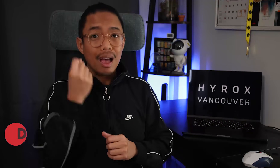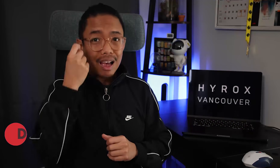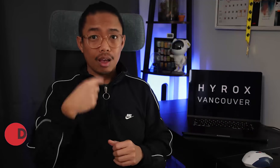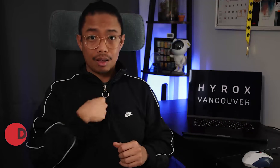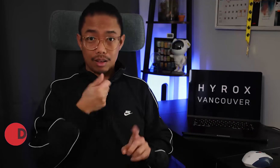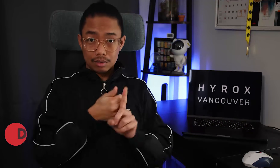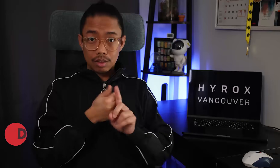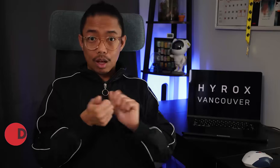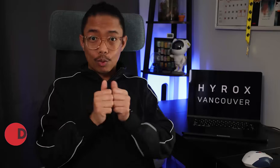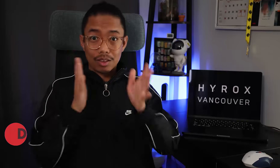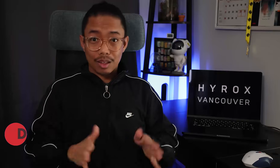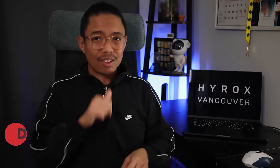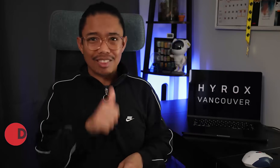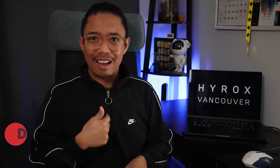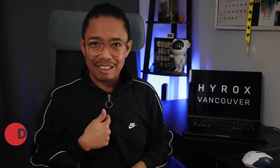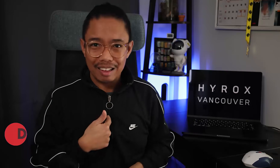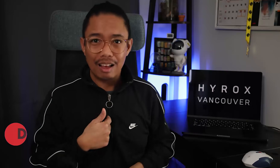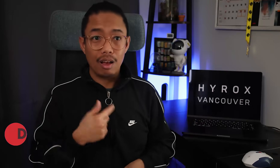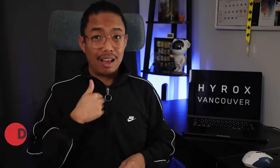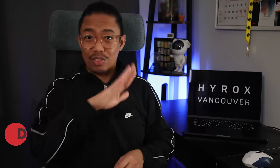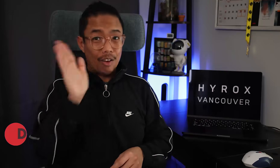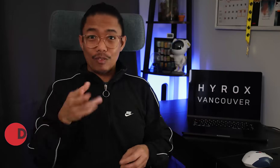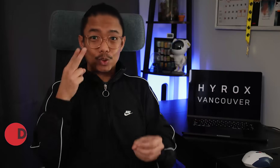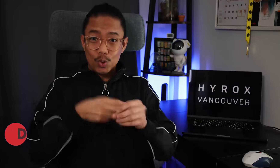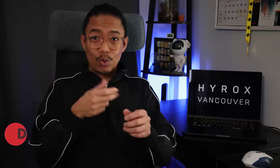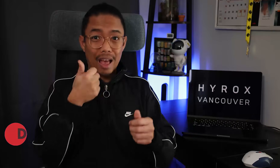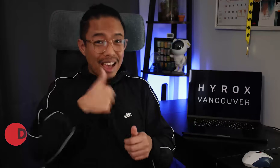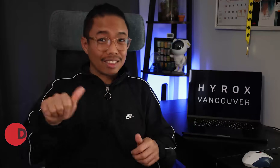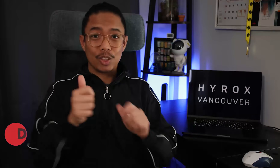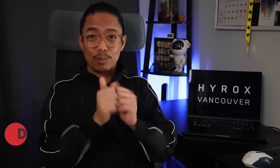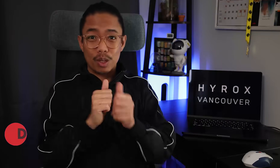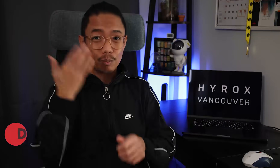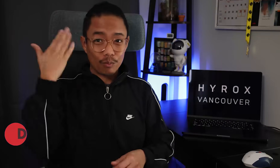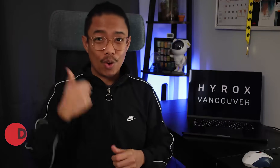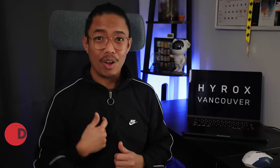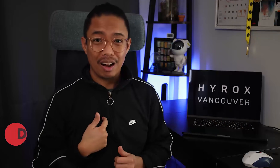I’m not an athlete and I’ve never joined any sport competition before,